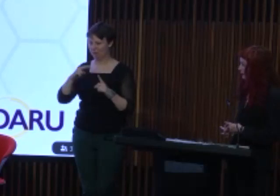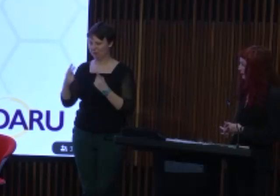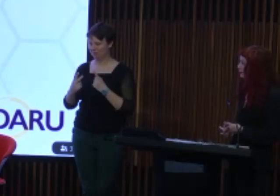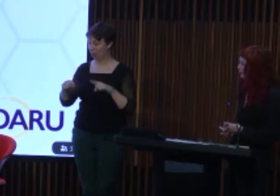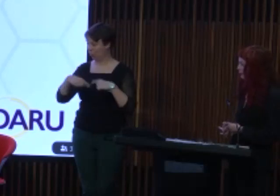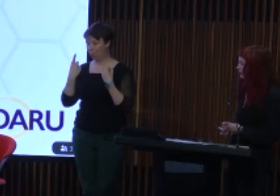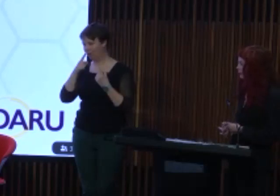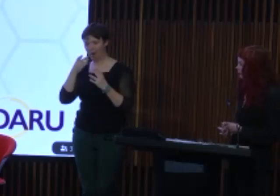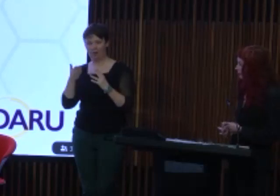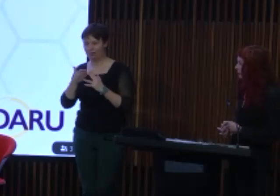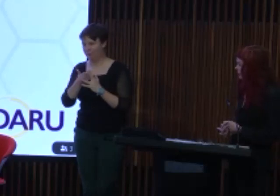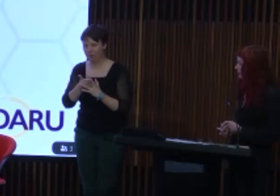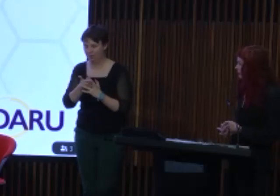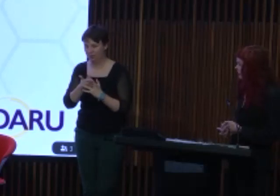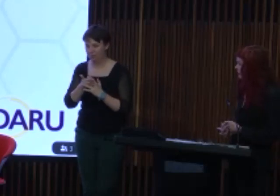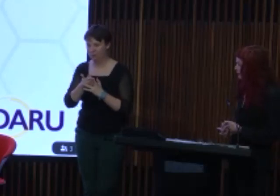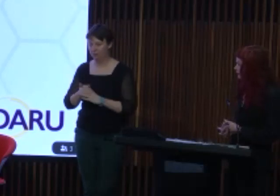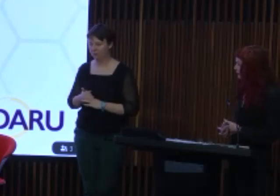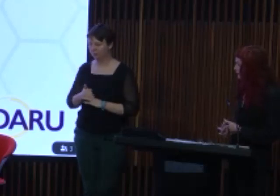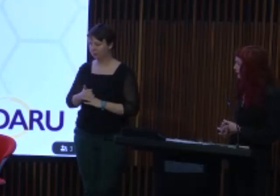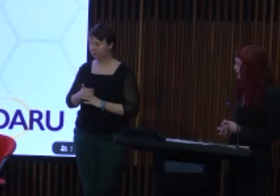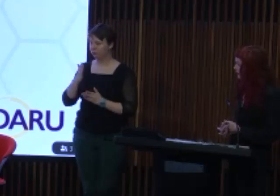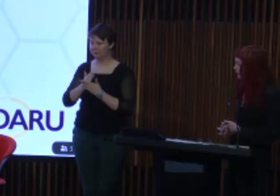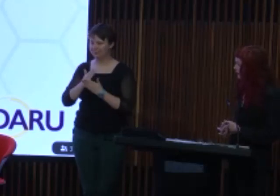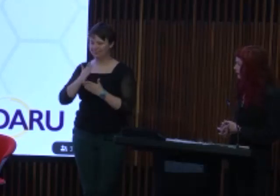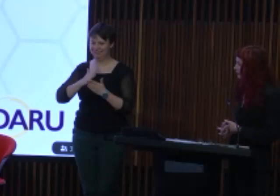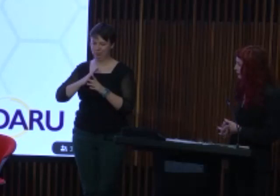about that. So it's a real area that we need to work on, particularly because those women